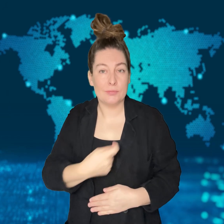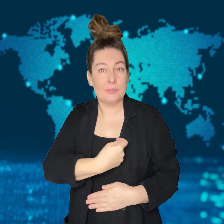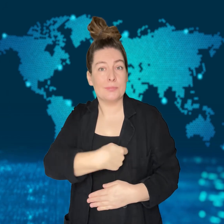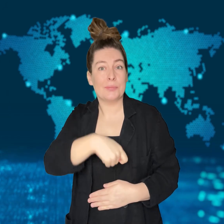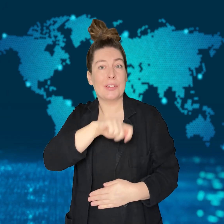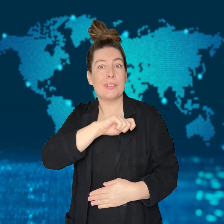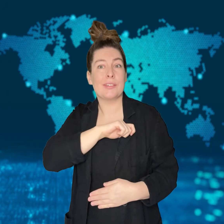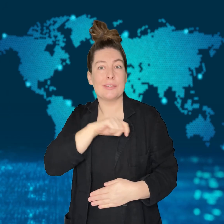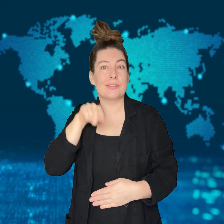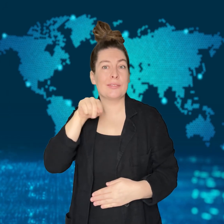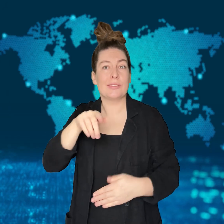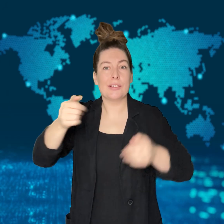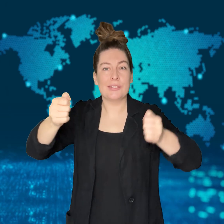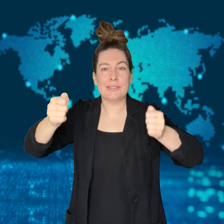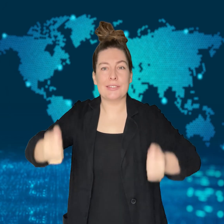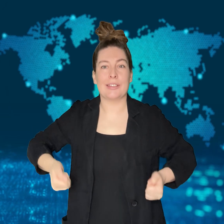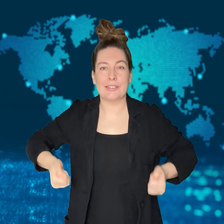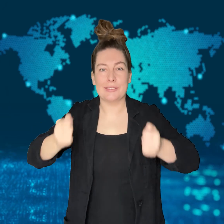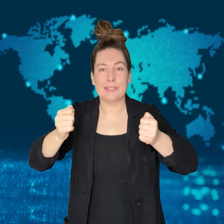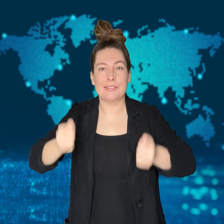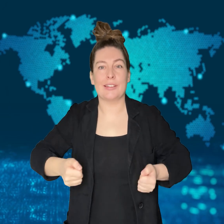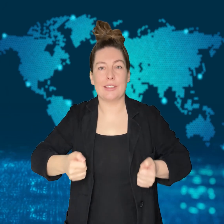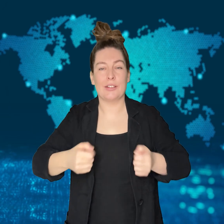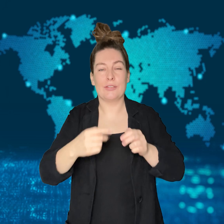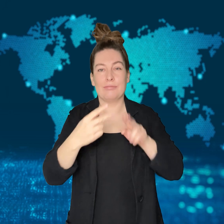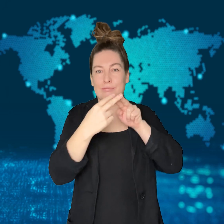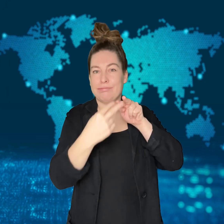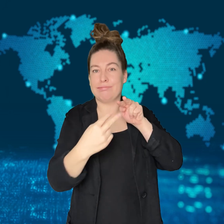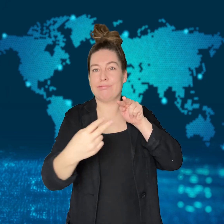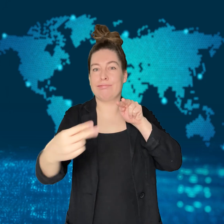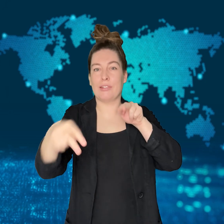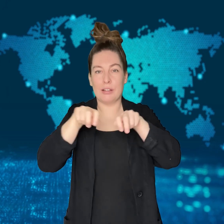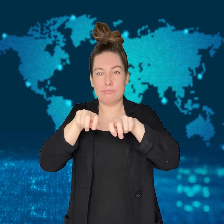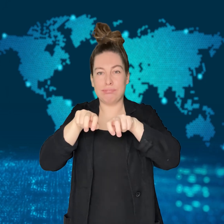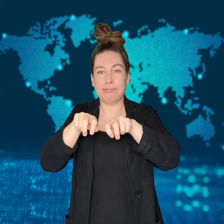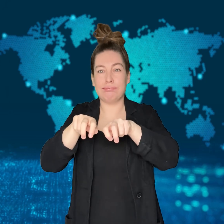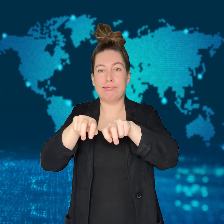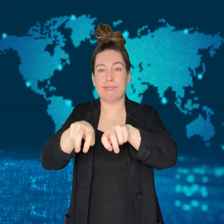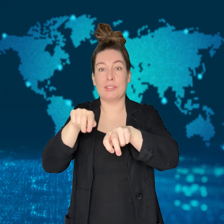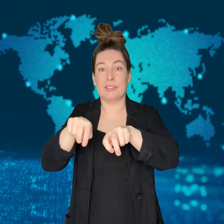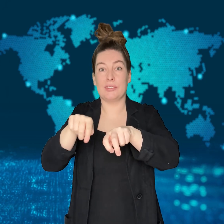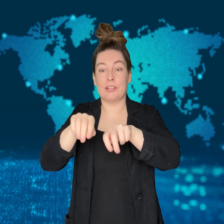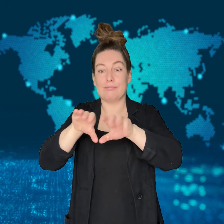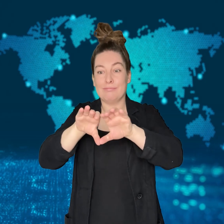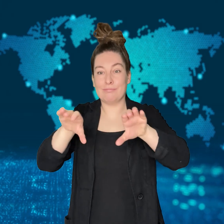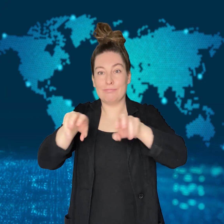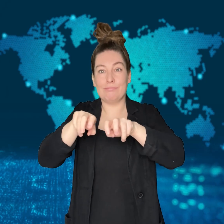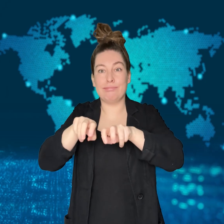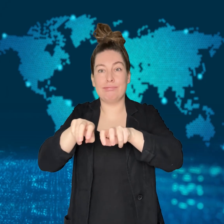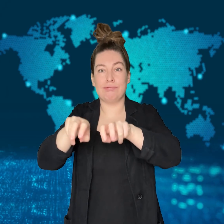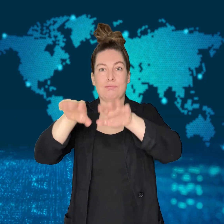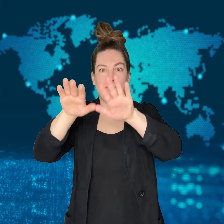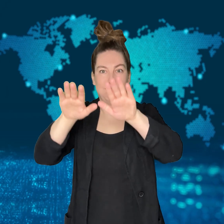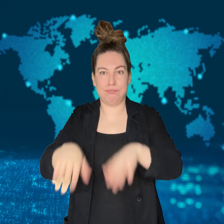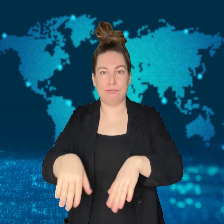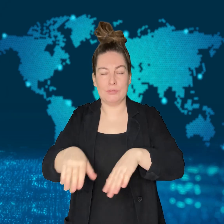Ski lift collapses